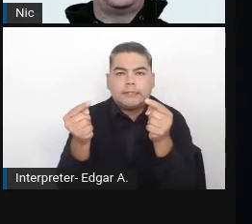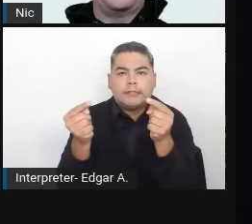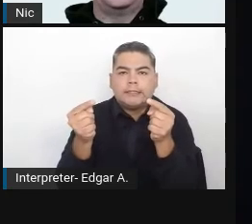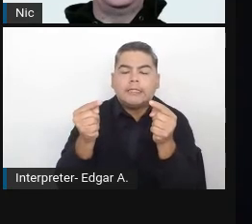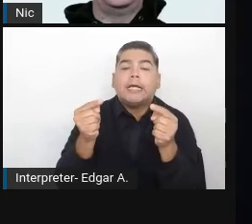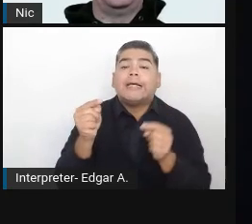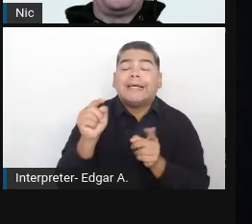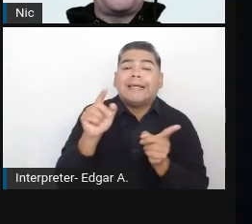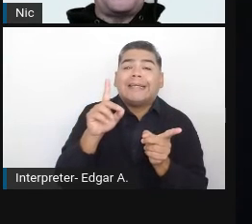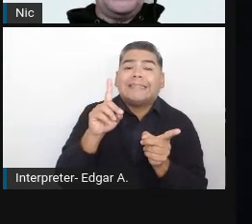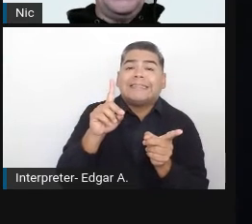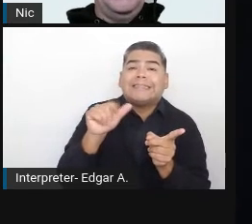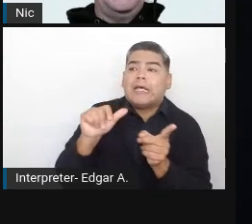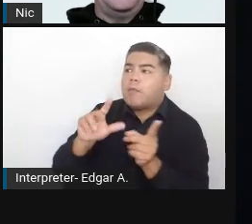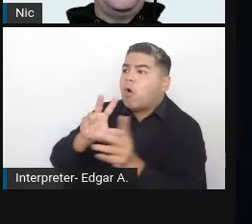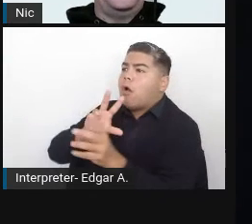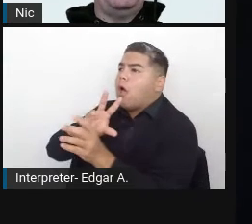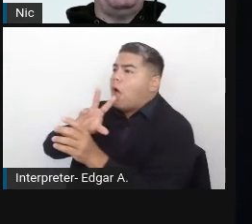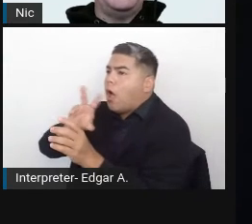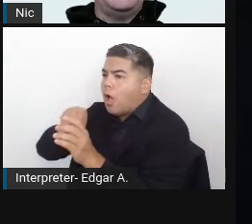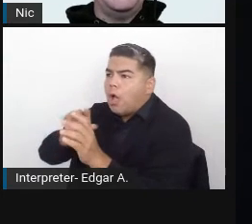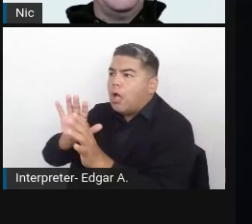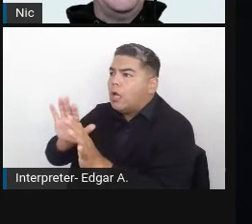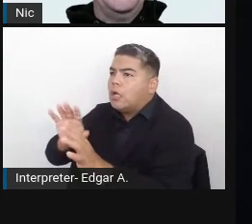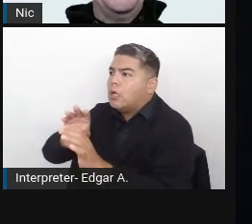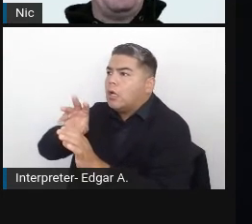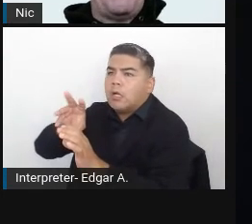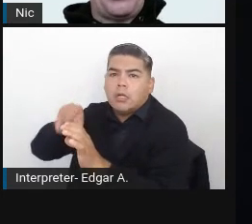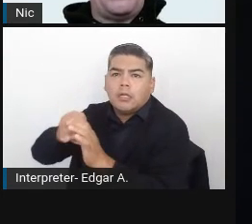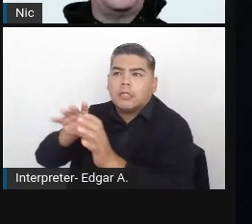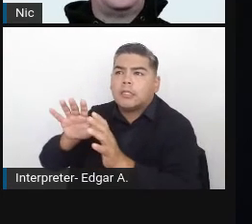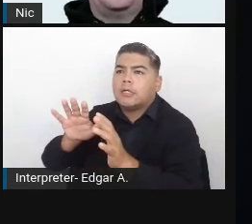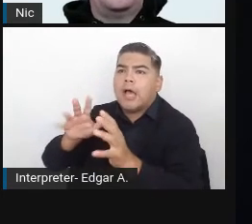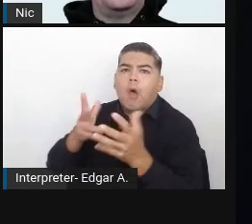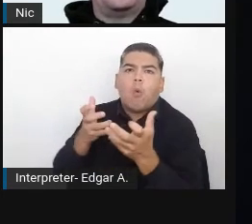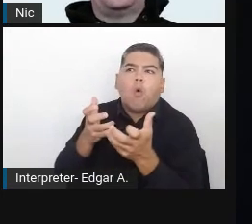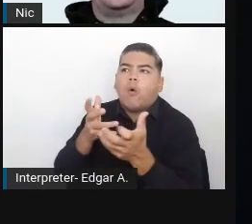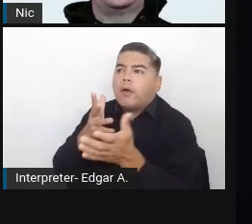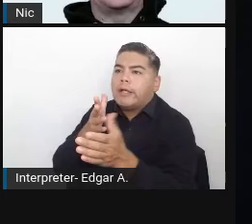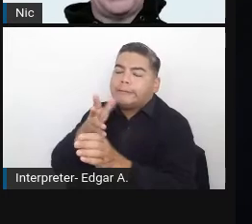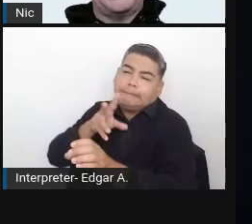trying to be part of society.